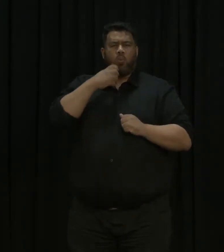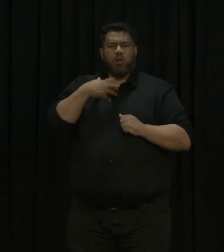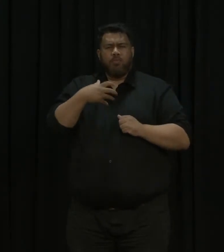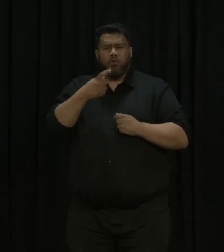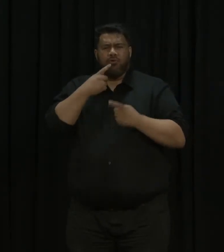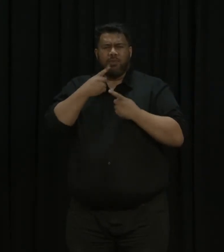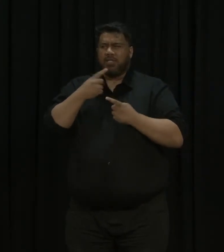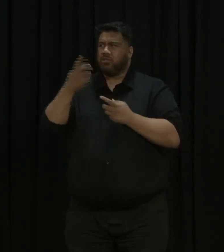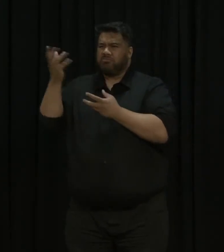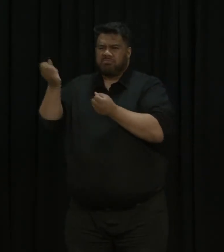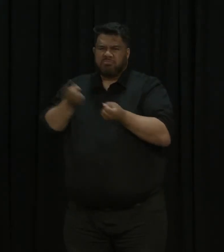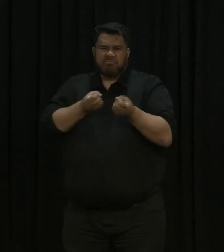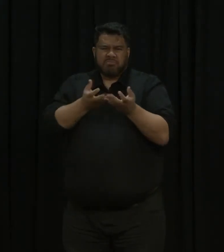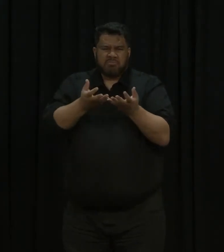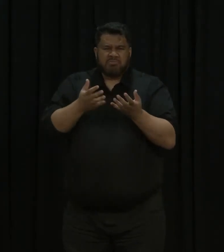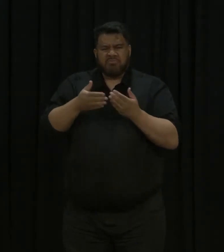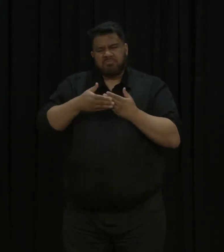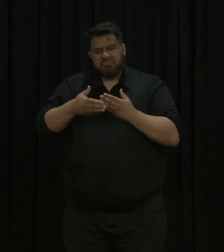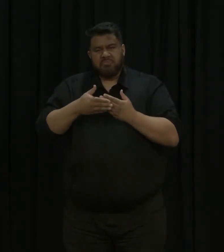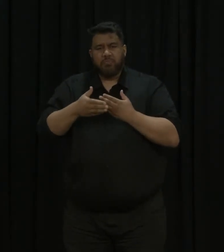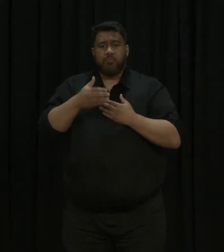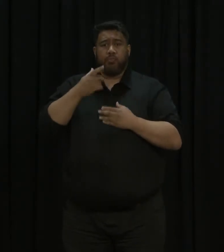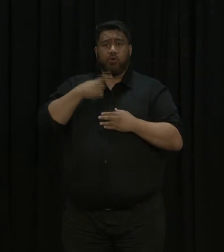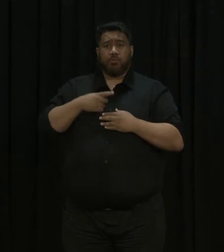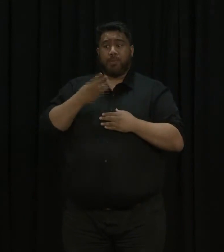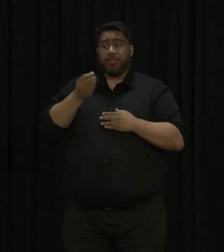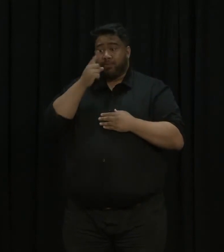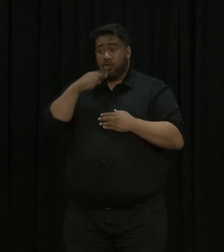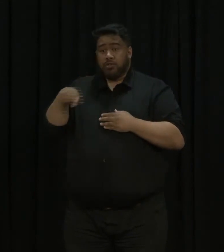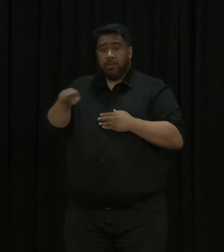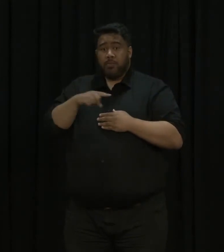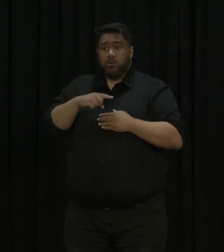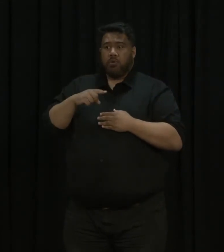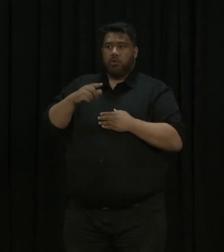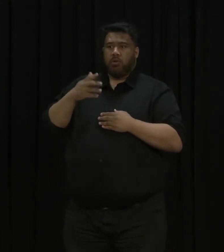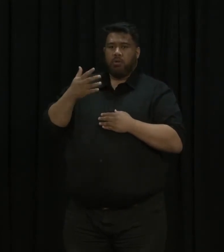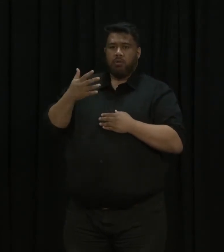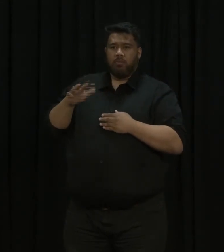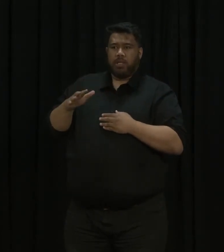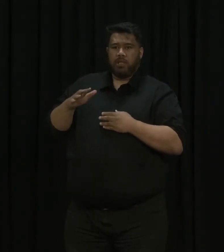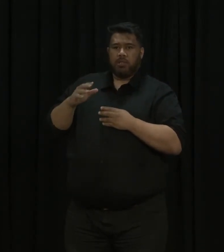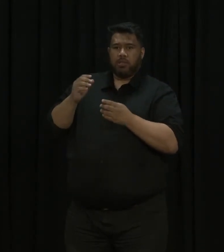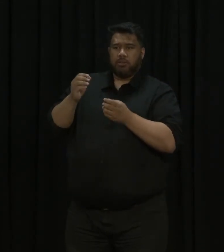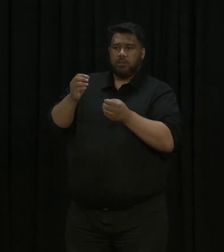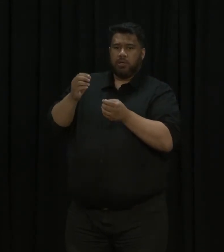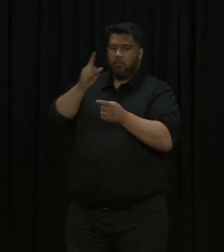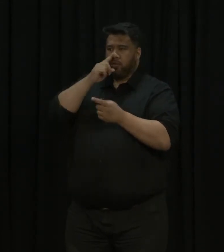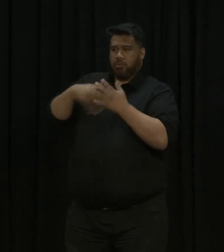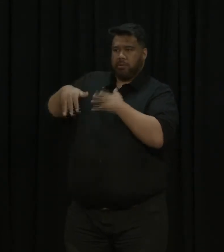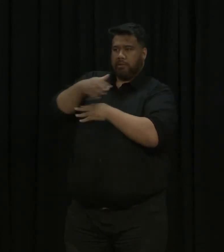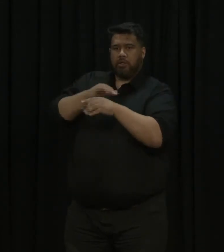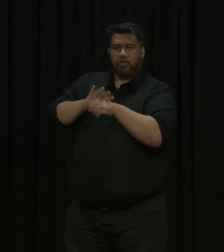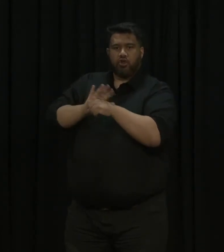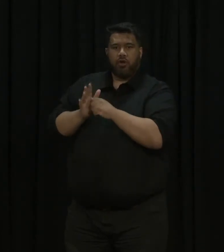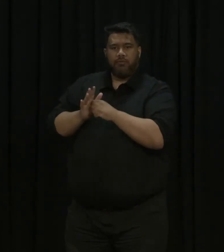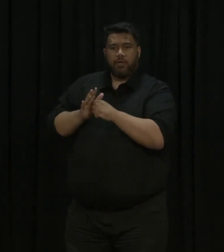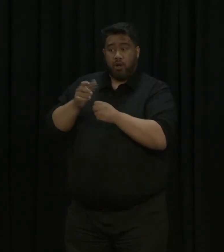residents and I think all staff are vaccinated. But we will come back with some more detail.